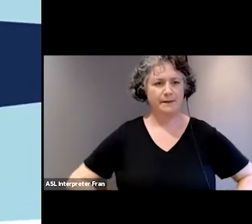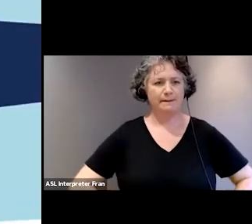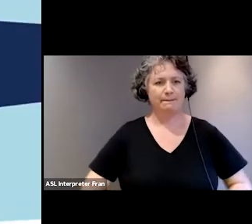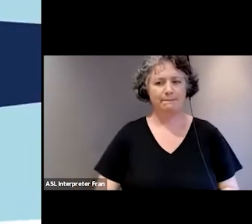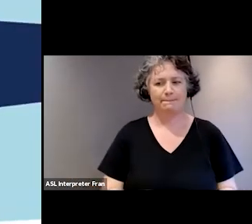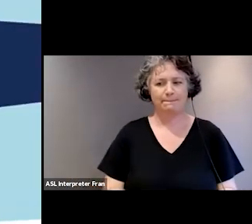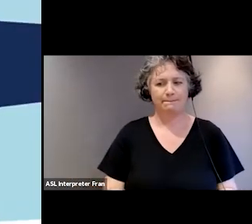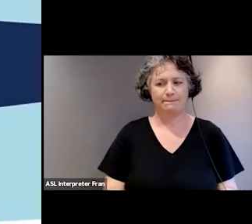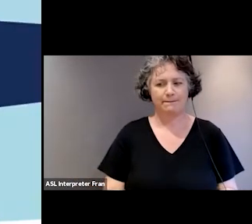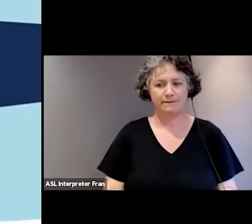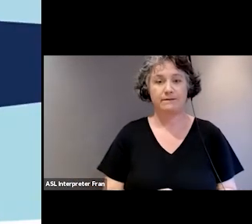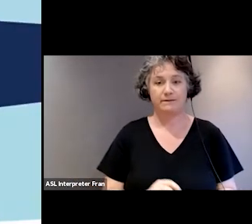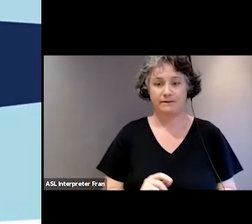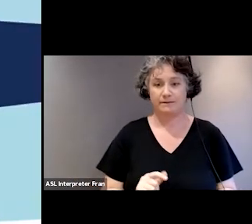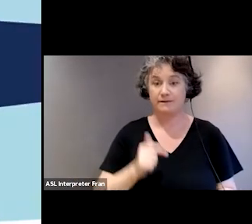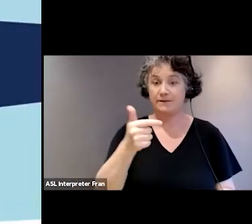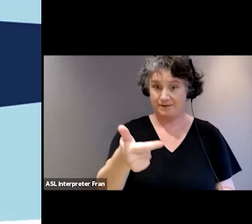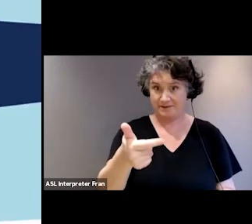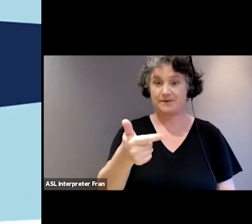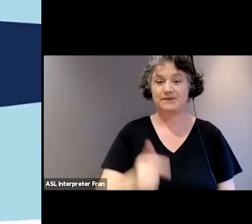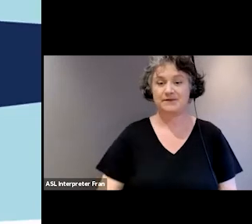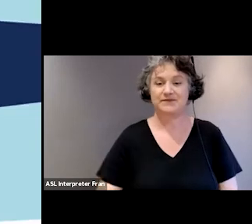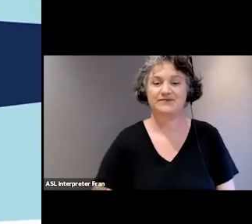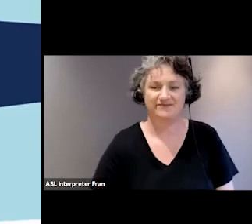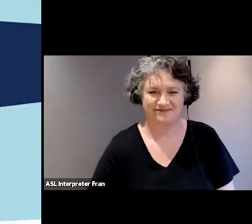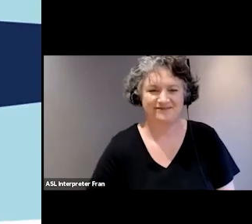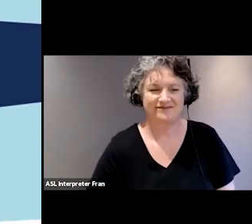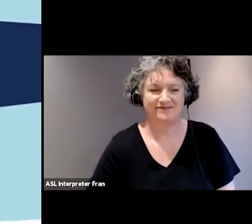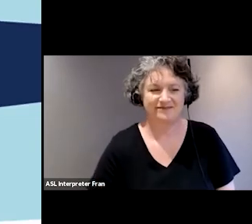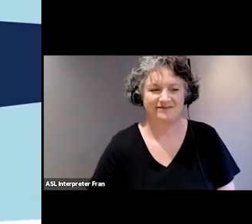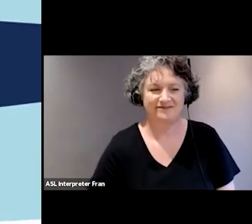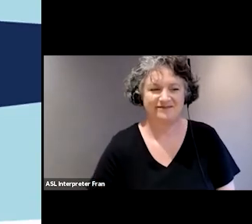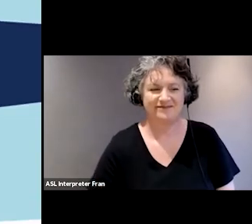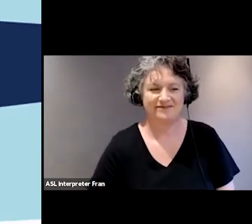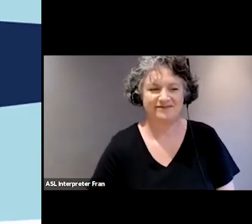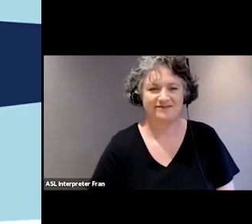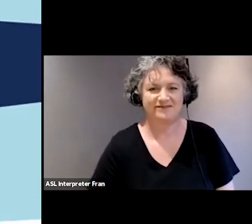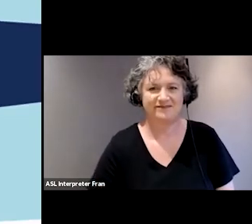collaboration, and increased funding for the technology has existed for a while come in the mRNA technology is not new and it has been used before in therapeutic drugs for the